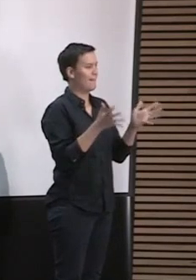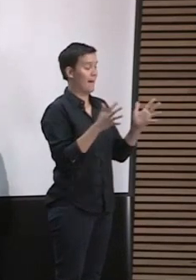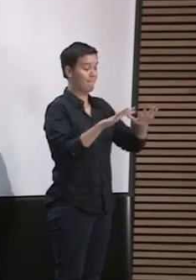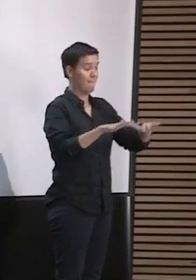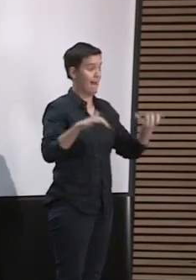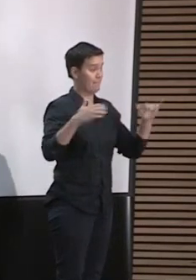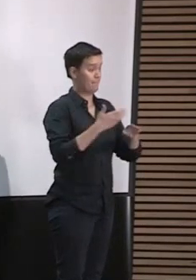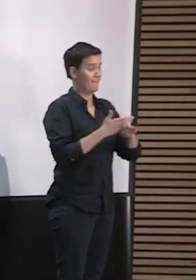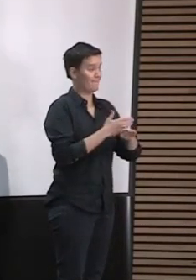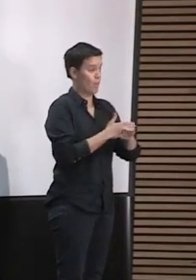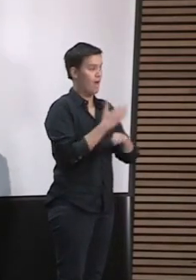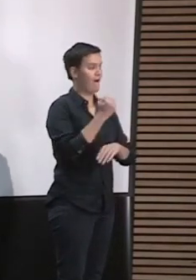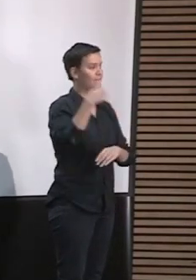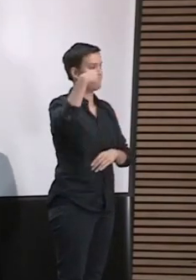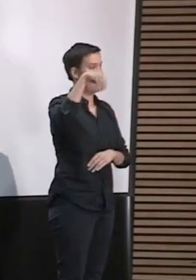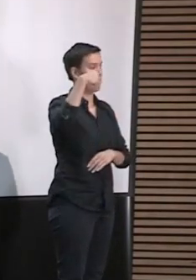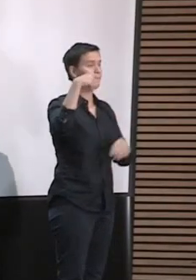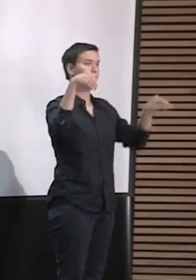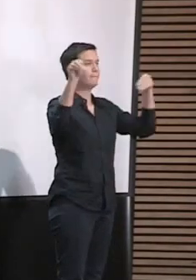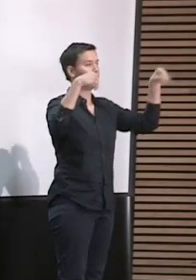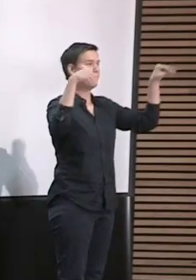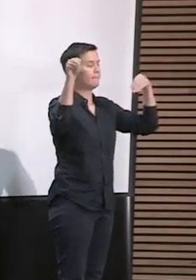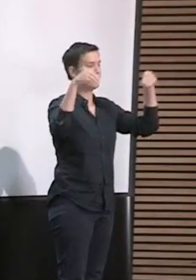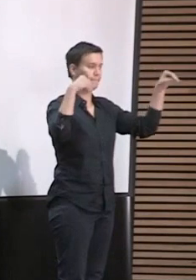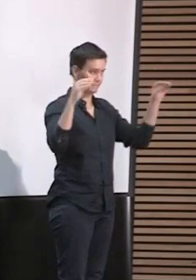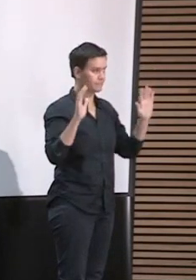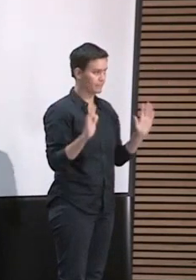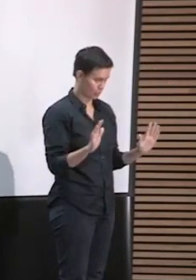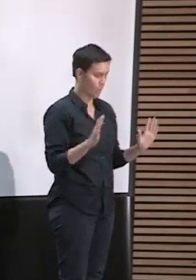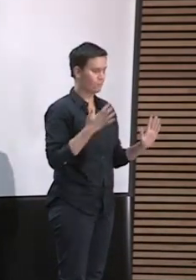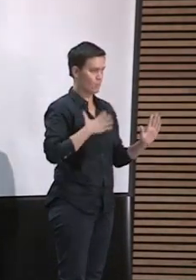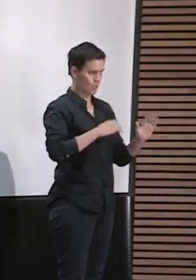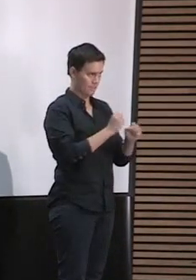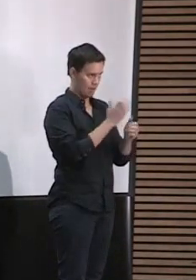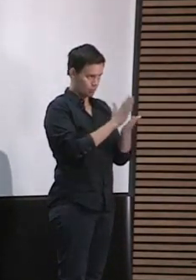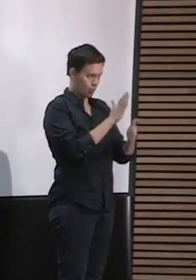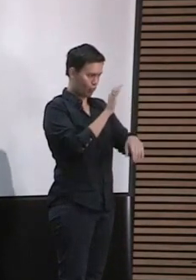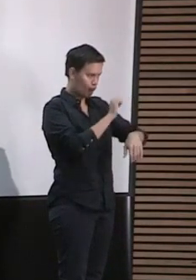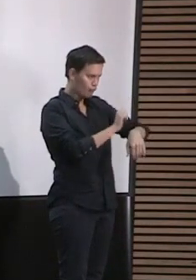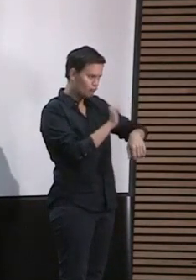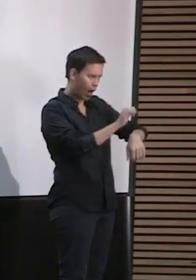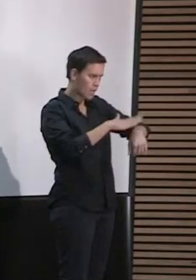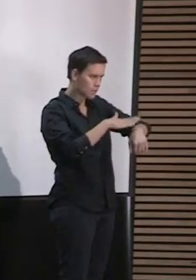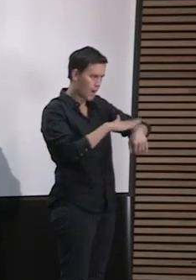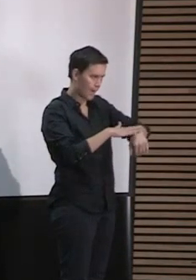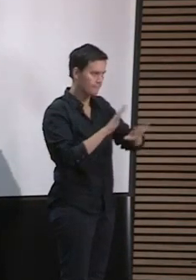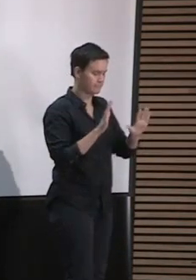session at the moment so as to avoid any crossover with the bells and to ensure the Press